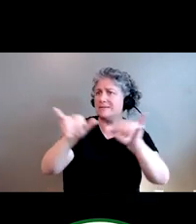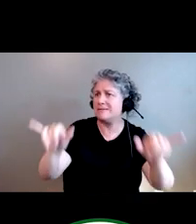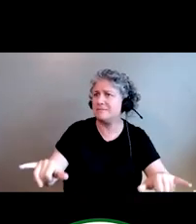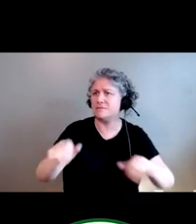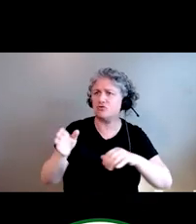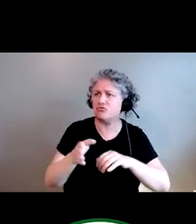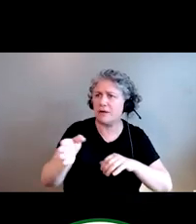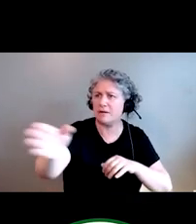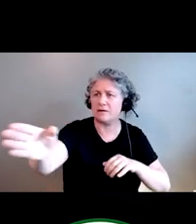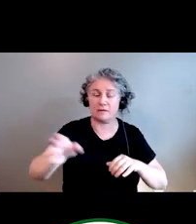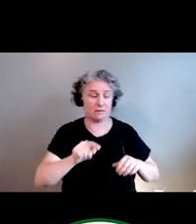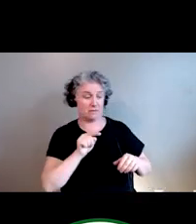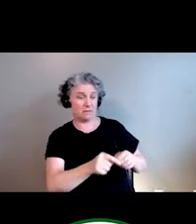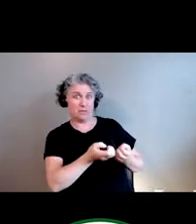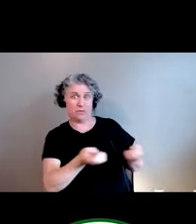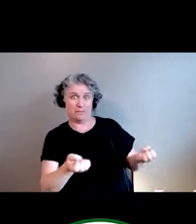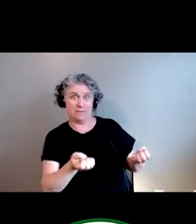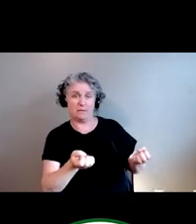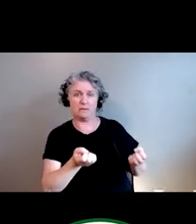through their very design are removing barriers.